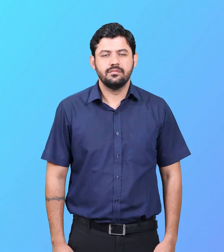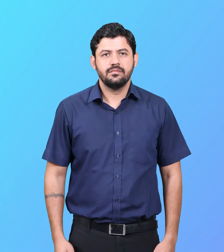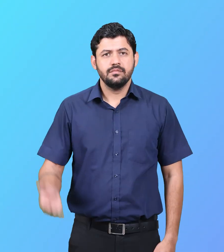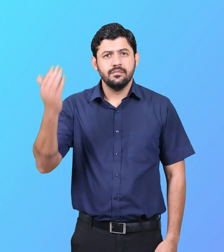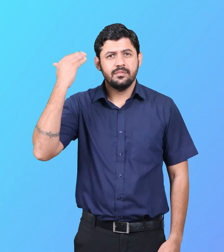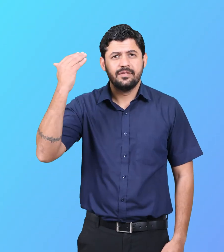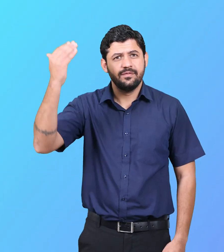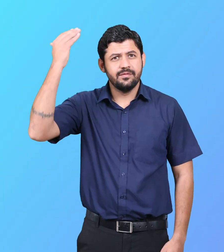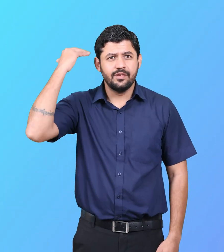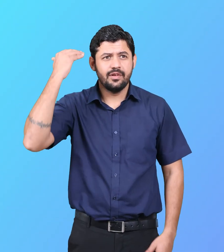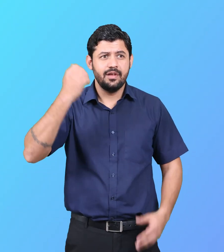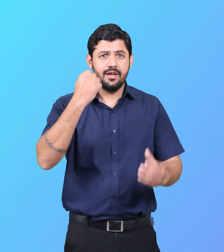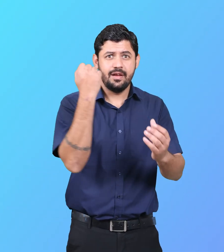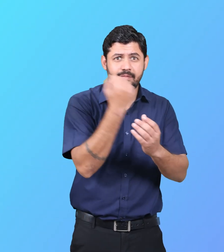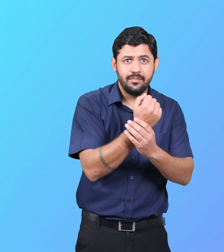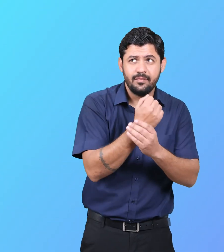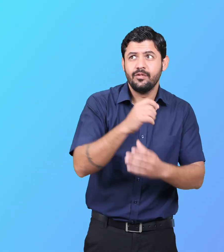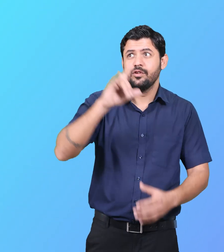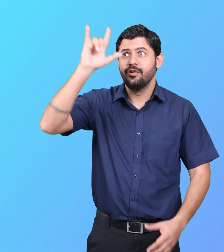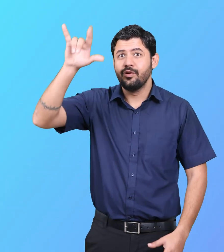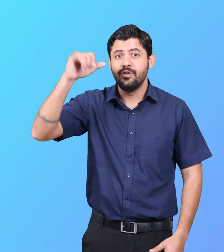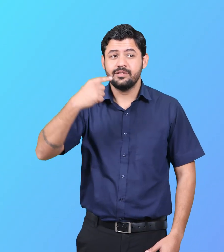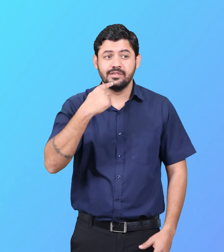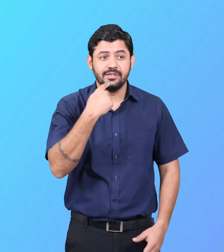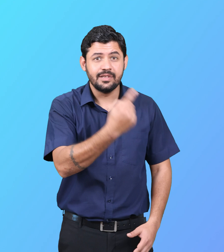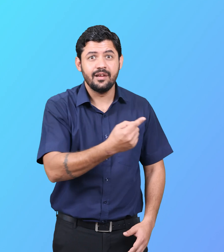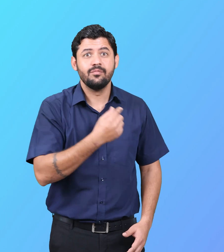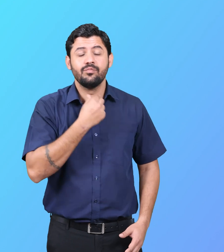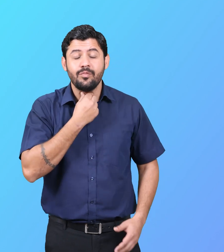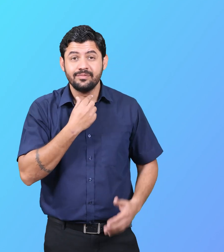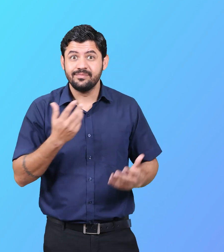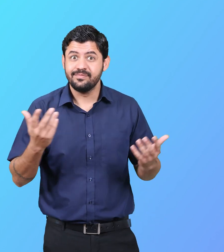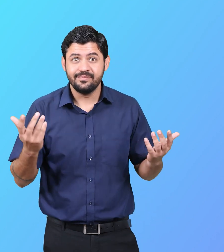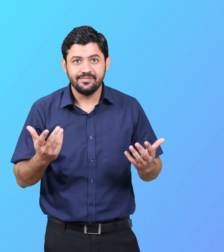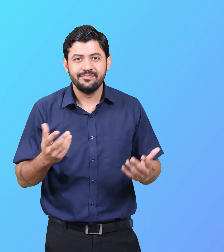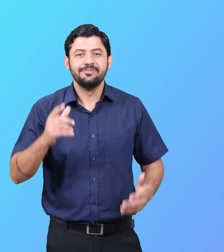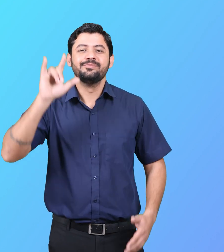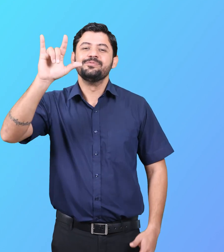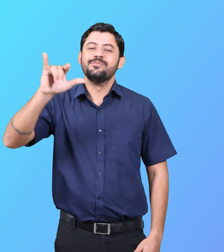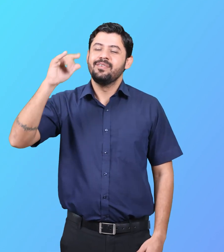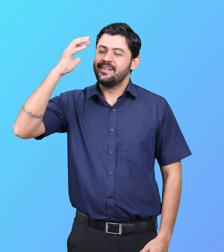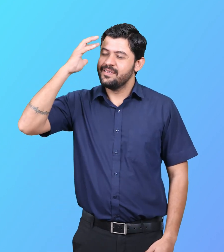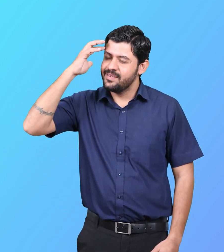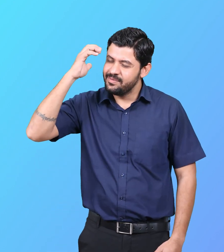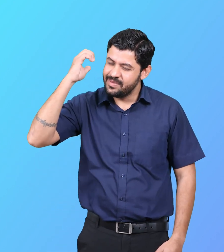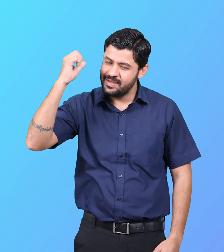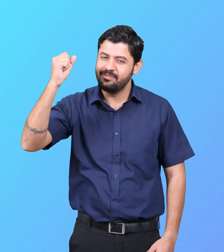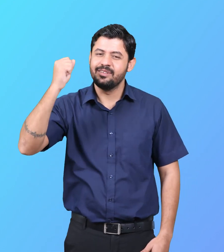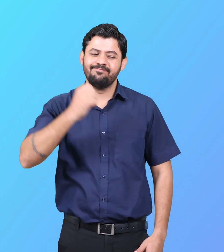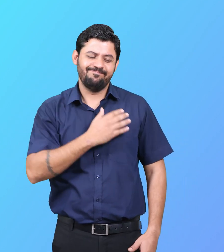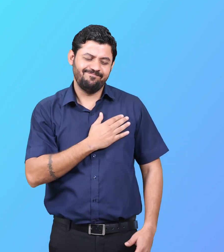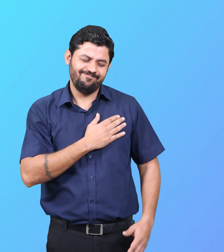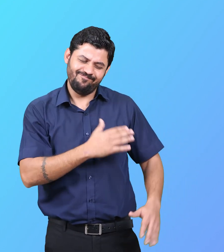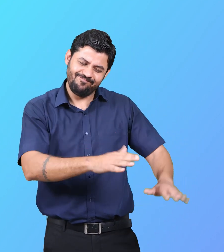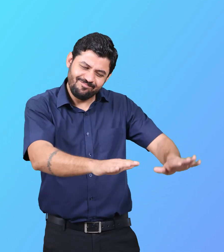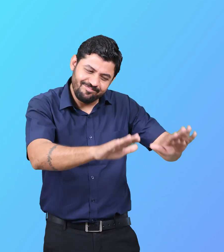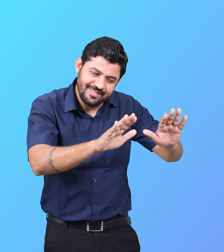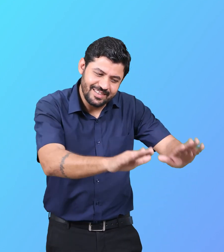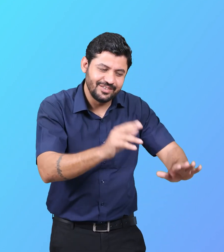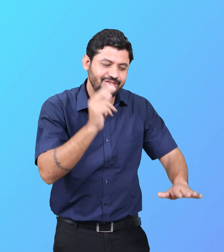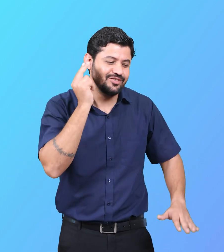The LORD did not forget what he said he would do for Sarah. He blessed her as he had promised Abraham he would.